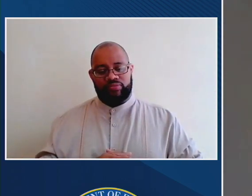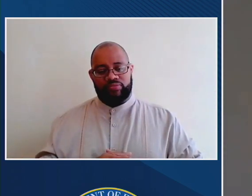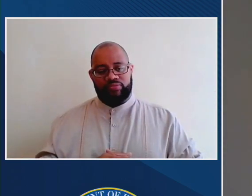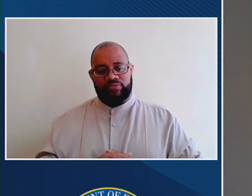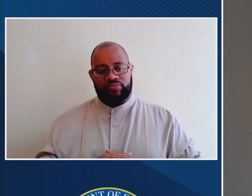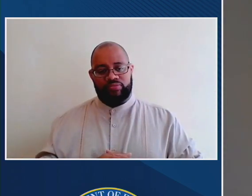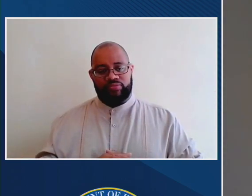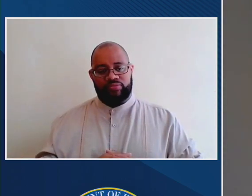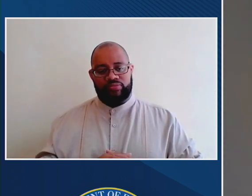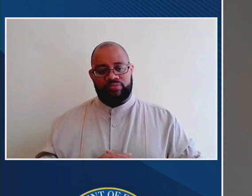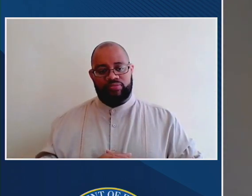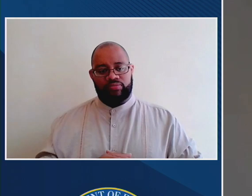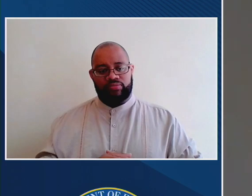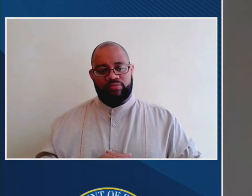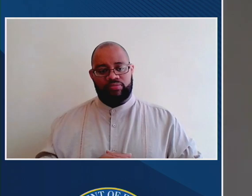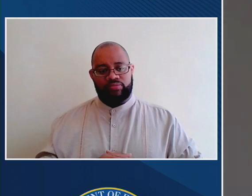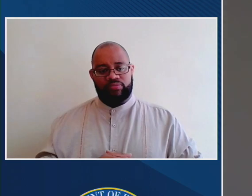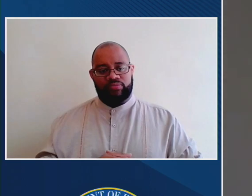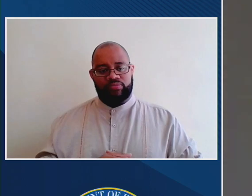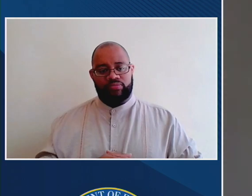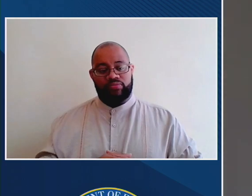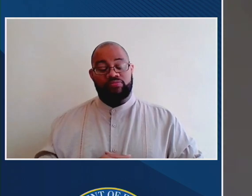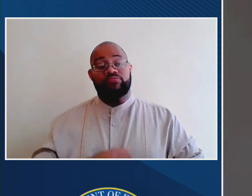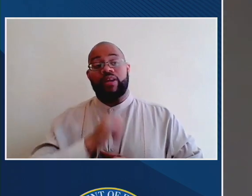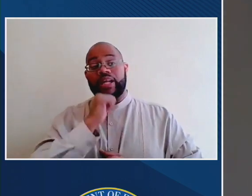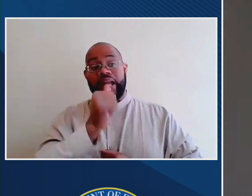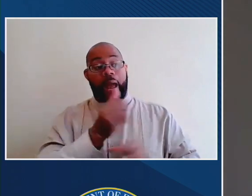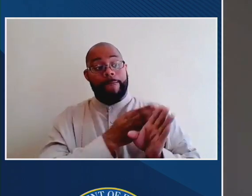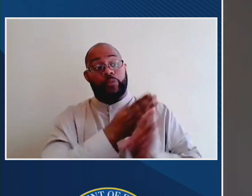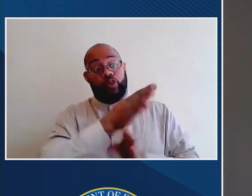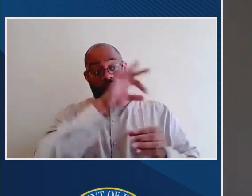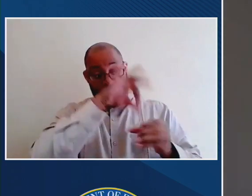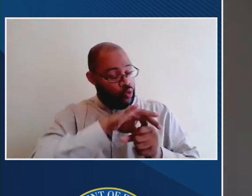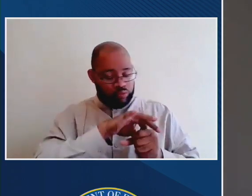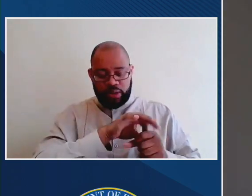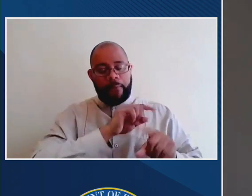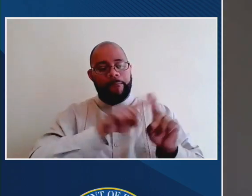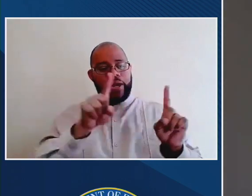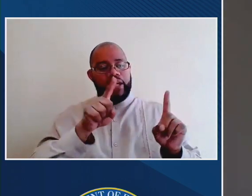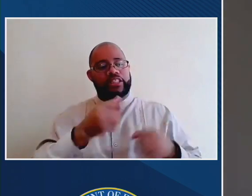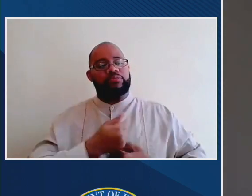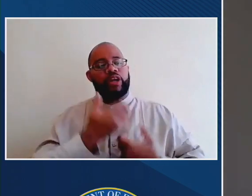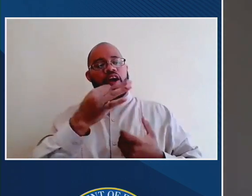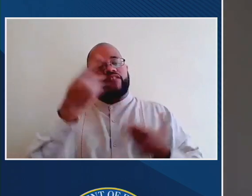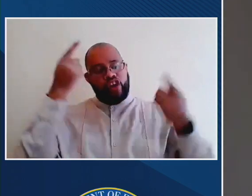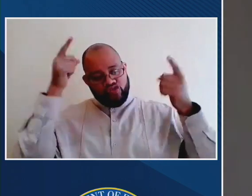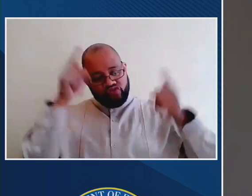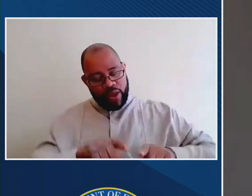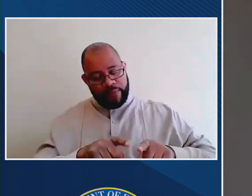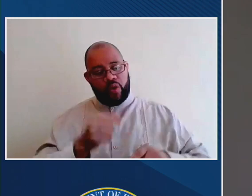It is not a majority vote, but rather an expression of agreement or dissent, and we